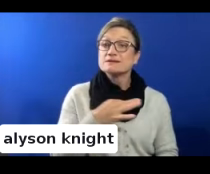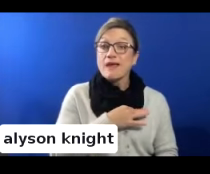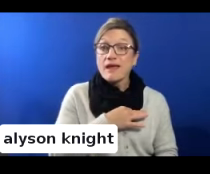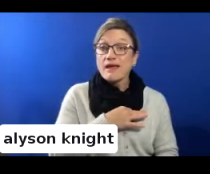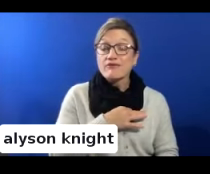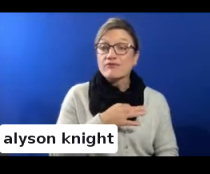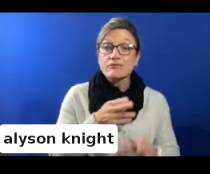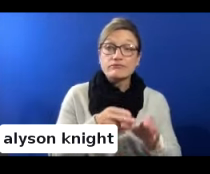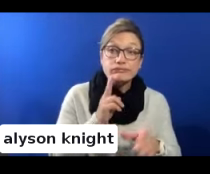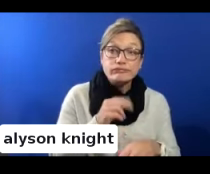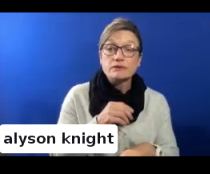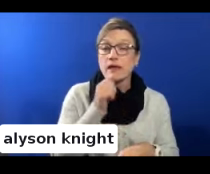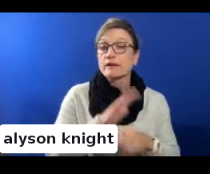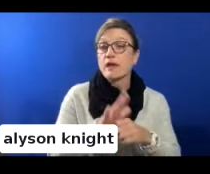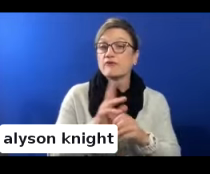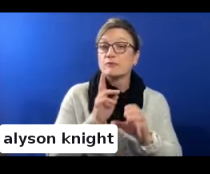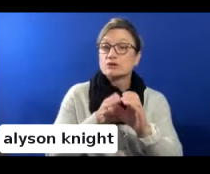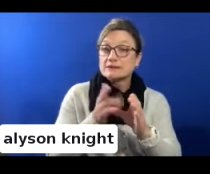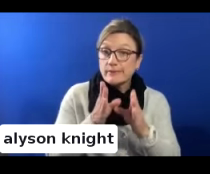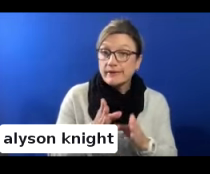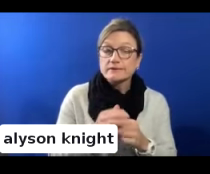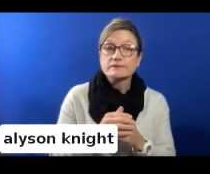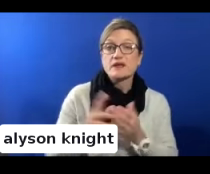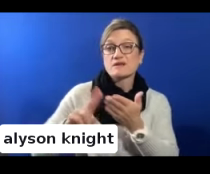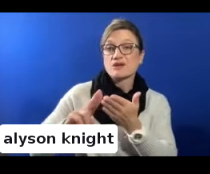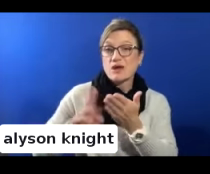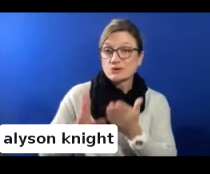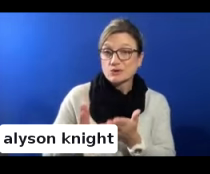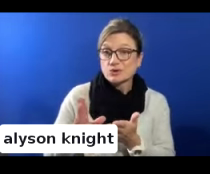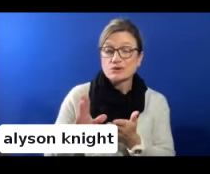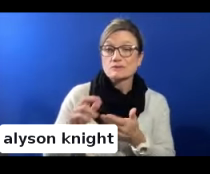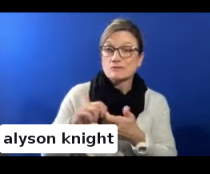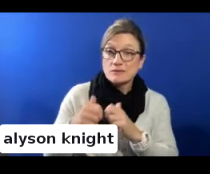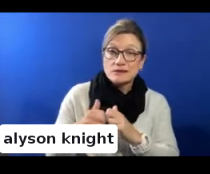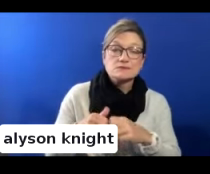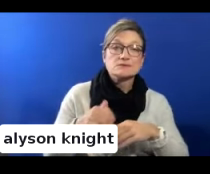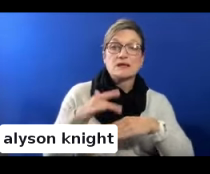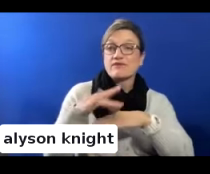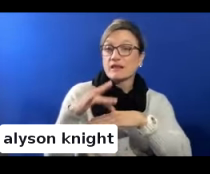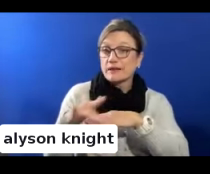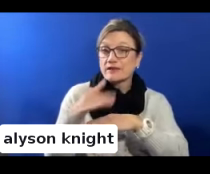participants, contractor issues, availability of equipment issues